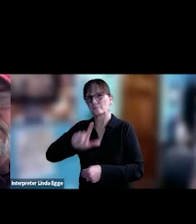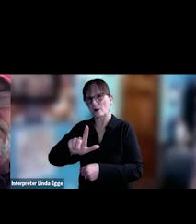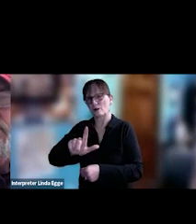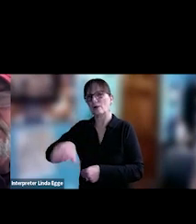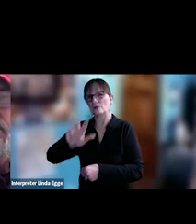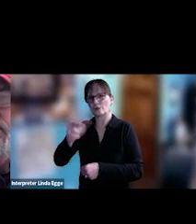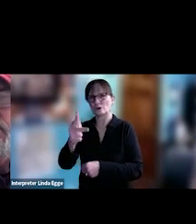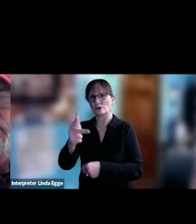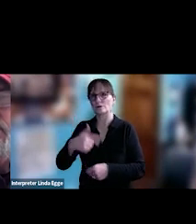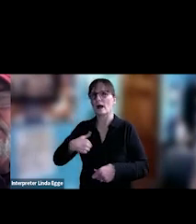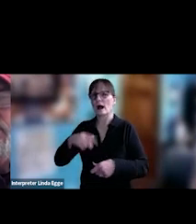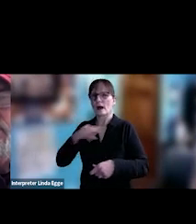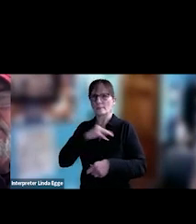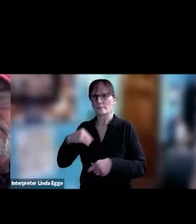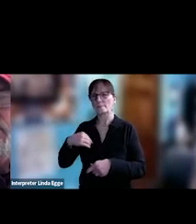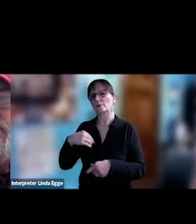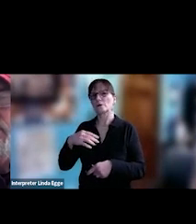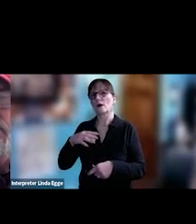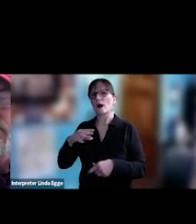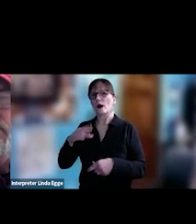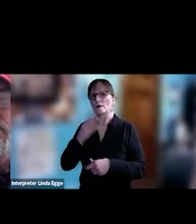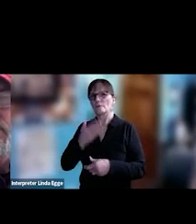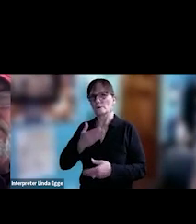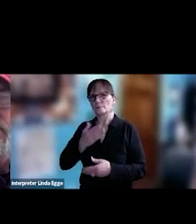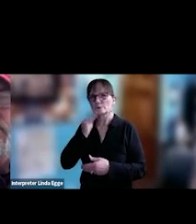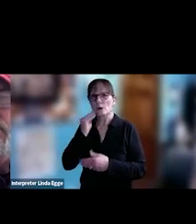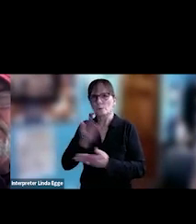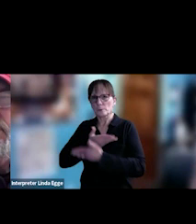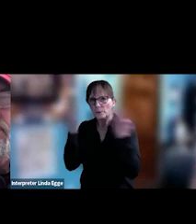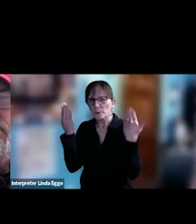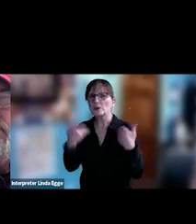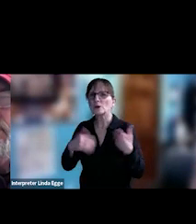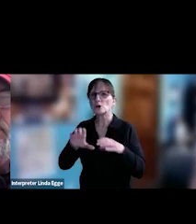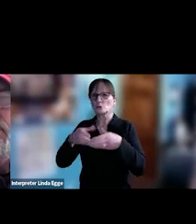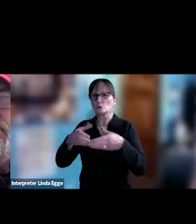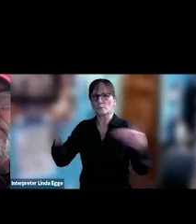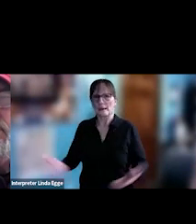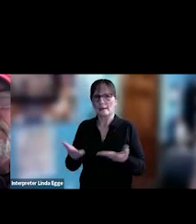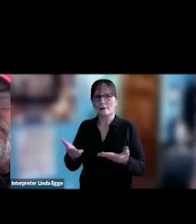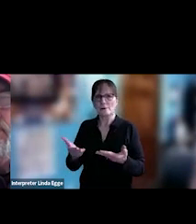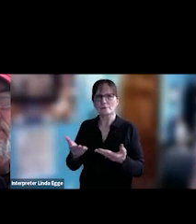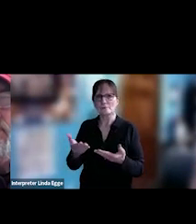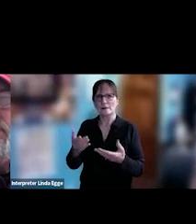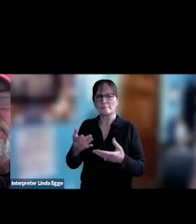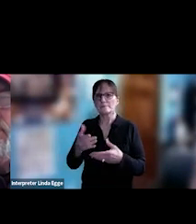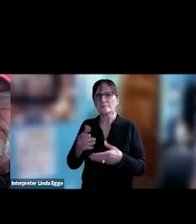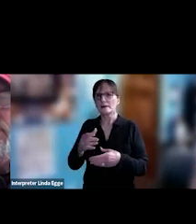of the Homeless Outreach Group here in Cincinnati, which we call, the acronym is HOG,